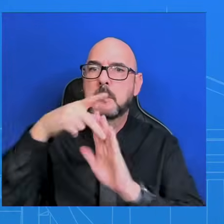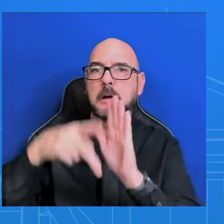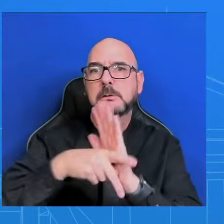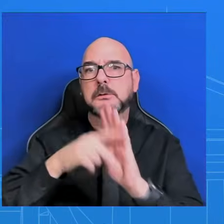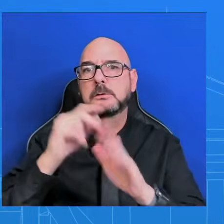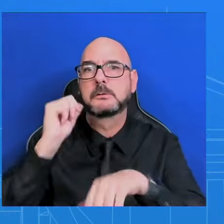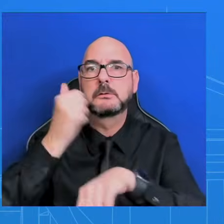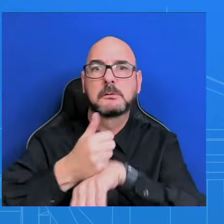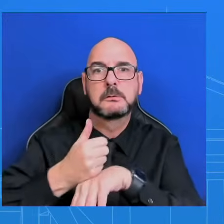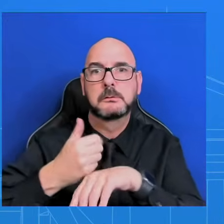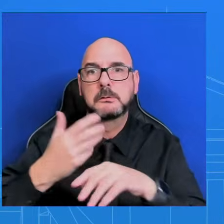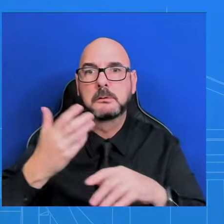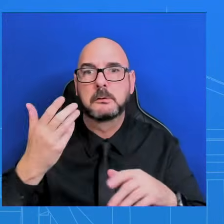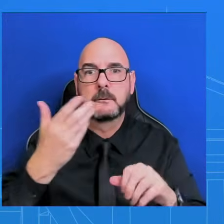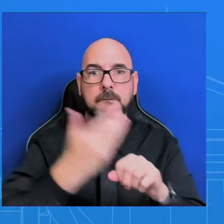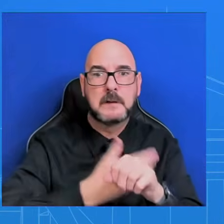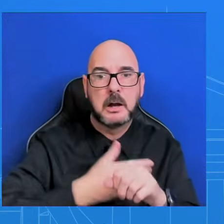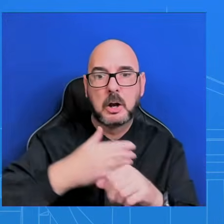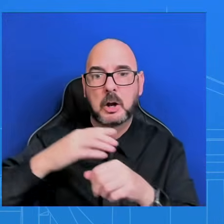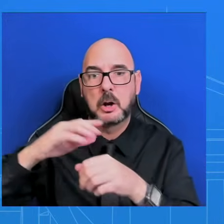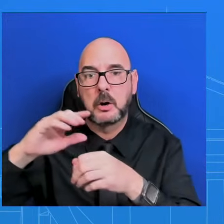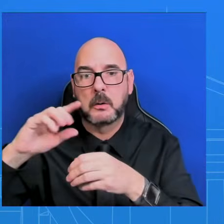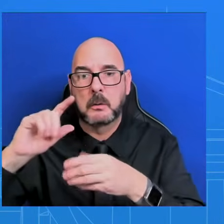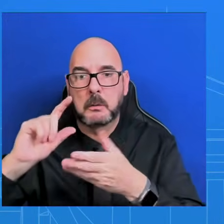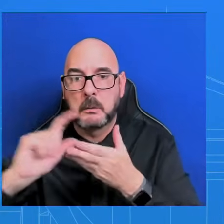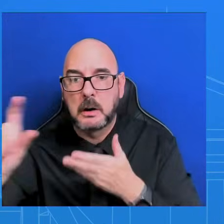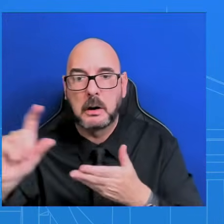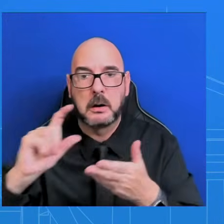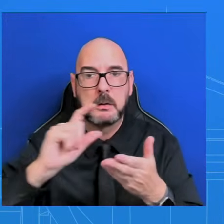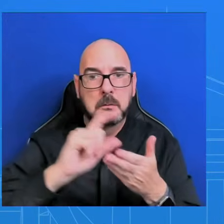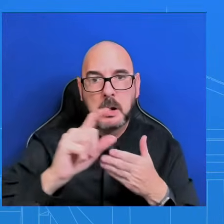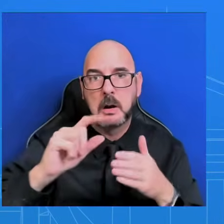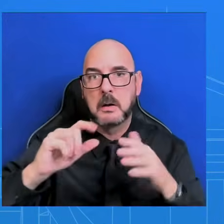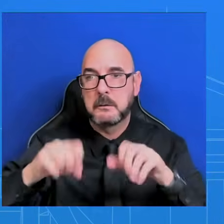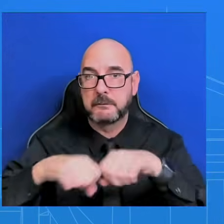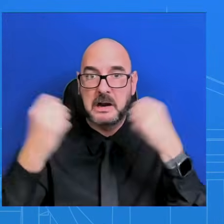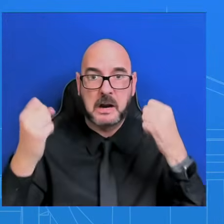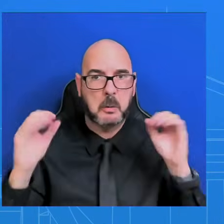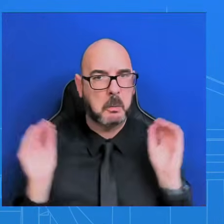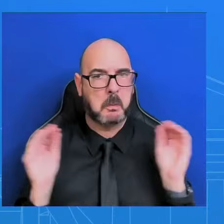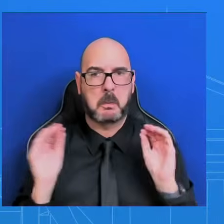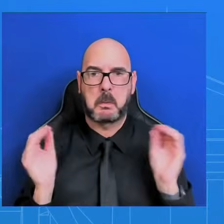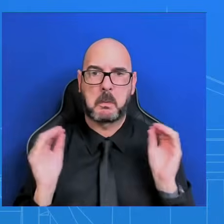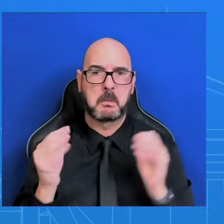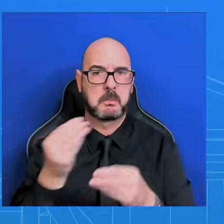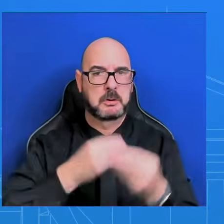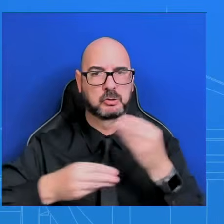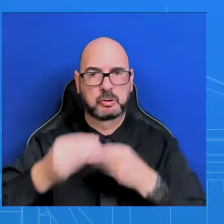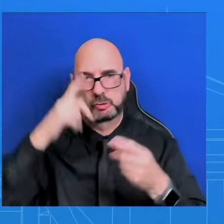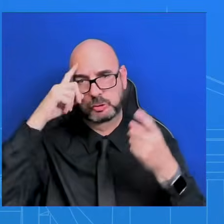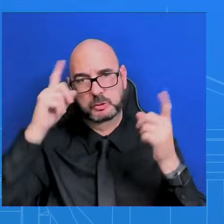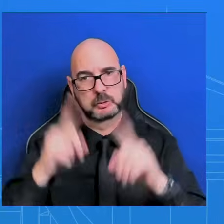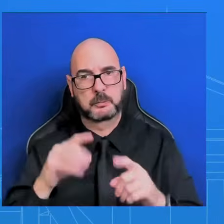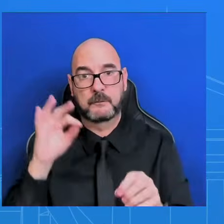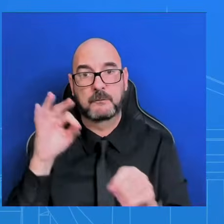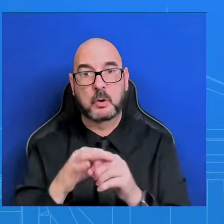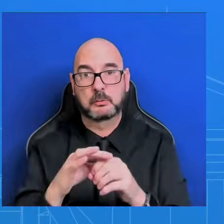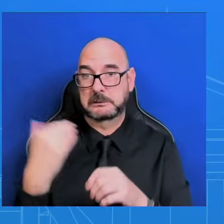that violate the budget agreement two thirds of them voted for last spring, House Republicans must finally do their jobs